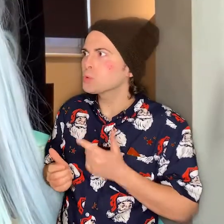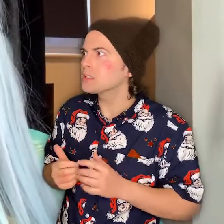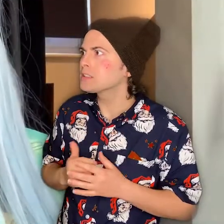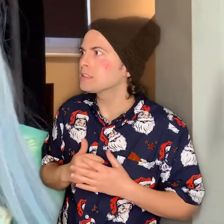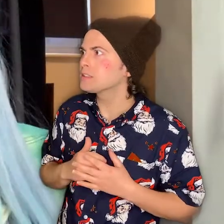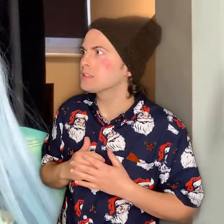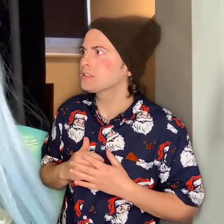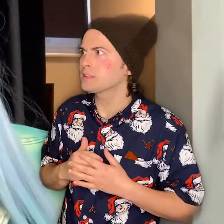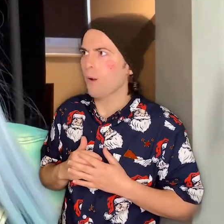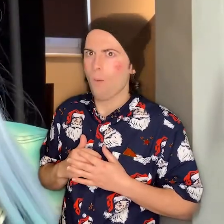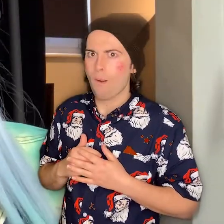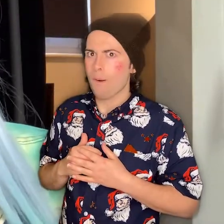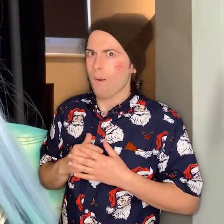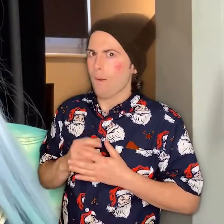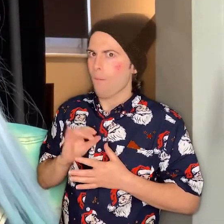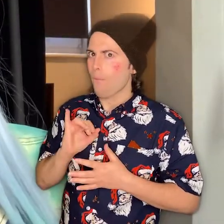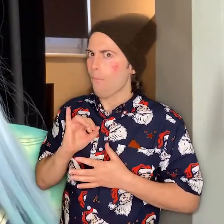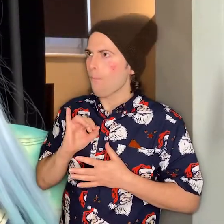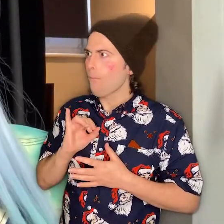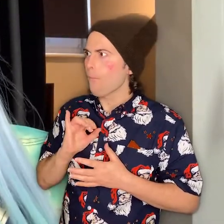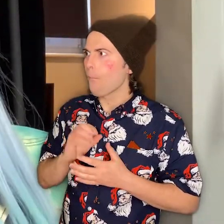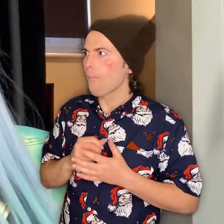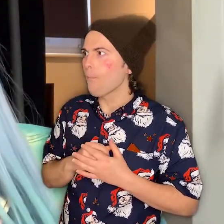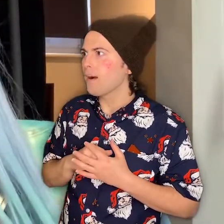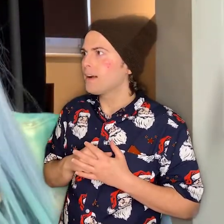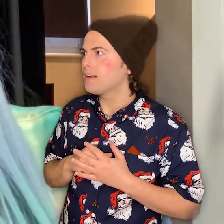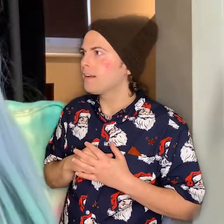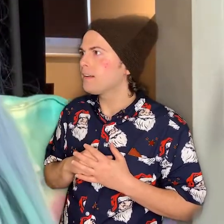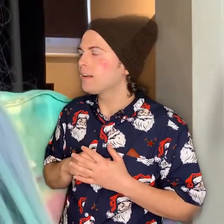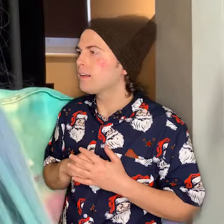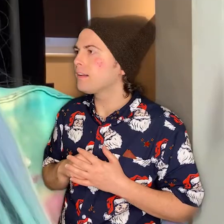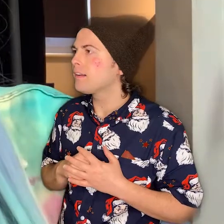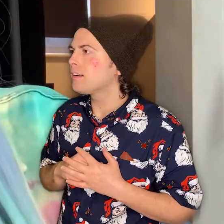of wee things of Facebook to see if anyone would be up for taking you off his hands for a wee bit